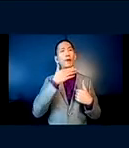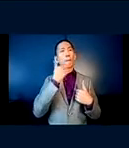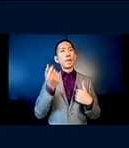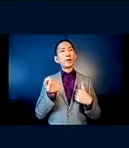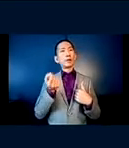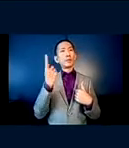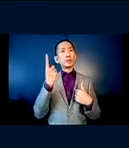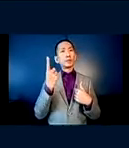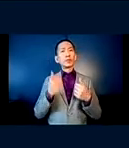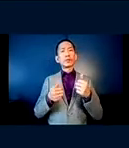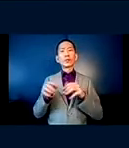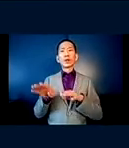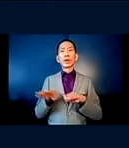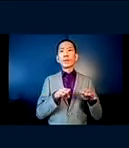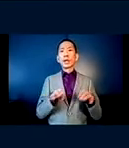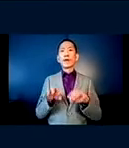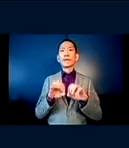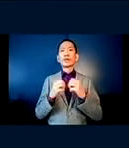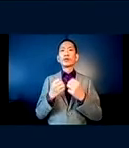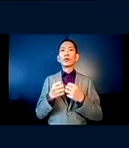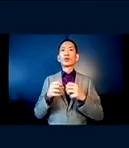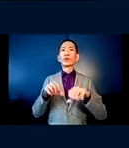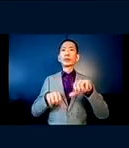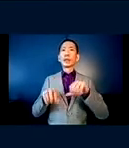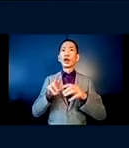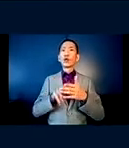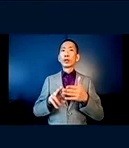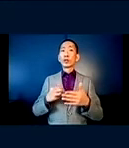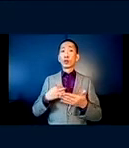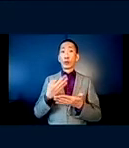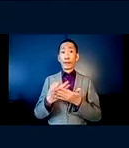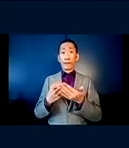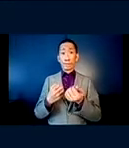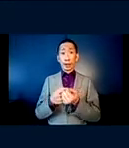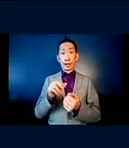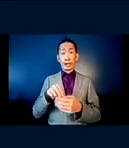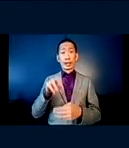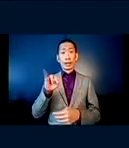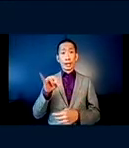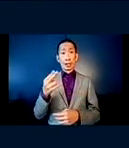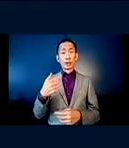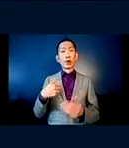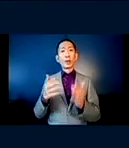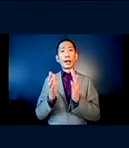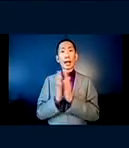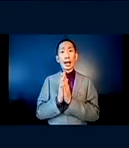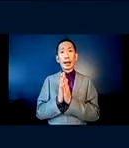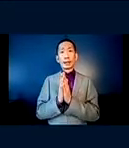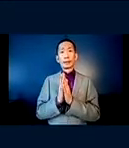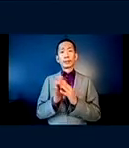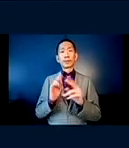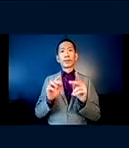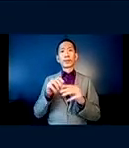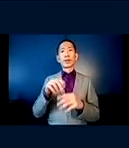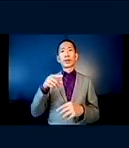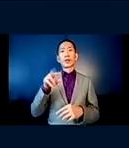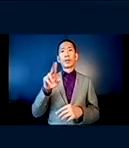TO GET A BETTER VIEW OF WHAT BEHAVIORAL AND SOCIAL SCIENCE WE FUND AT THE NIH, ASKED OUR